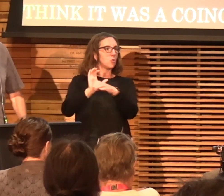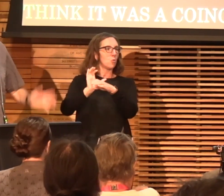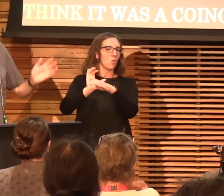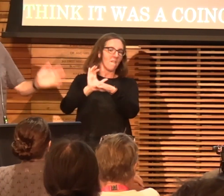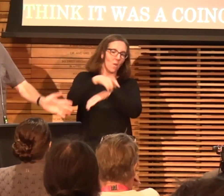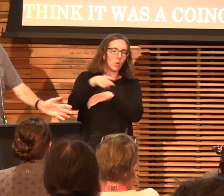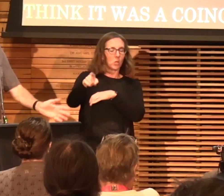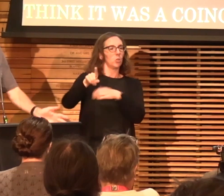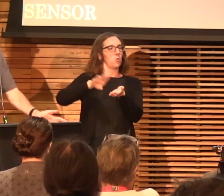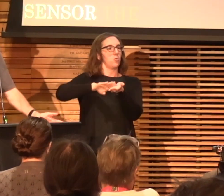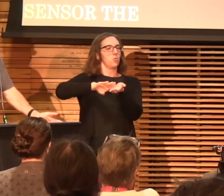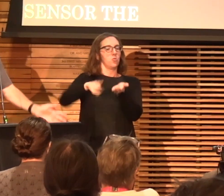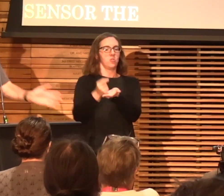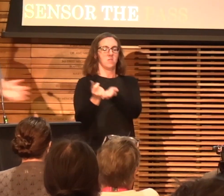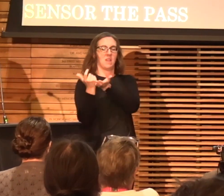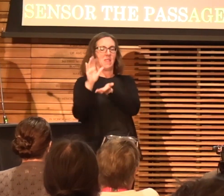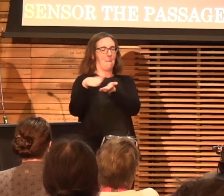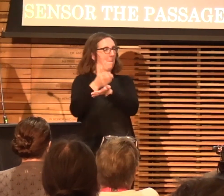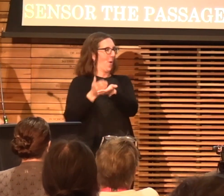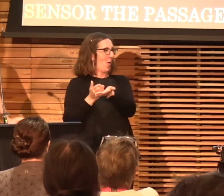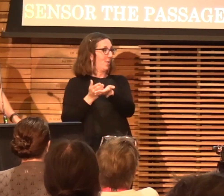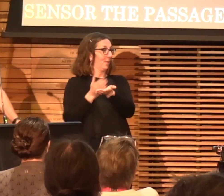So this's 1929. Three years later,